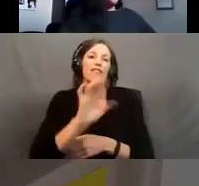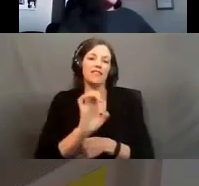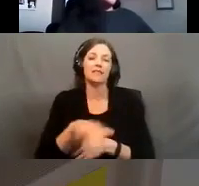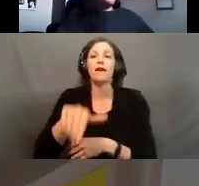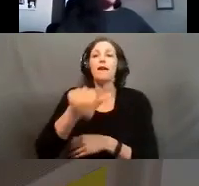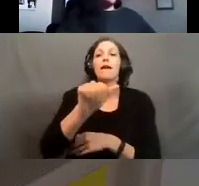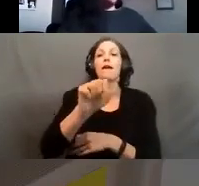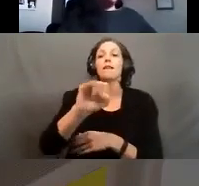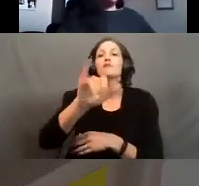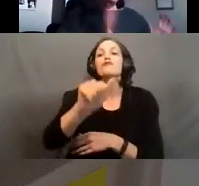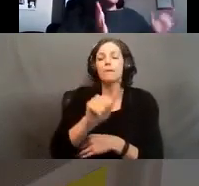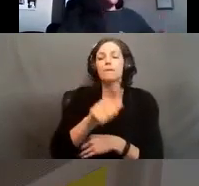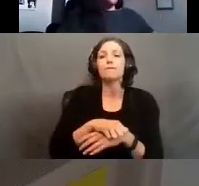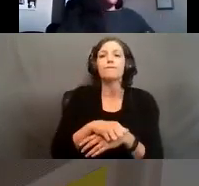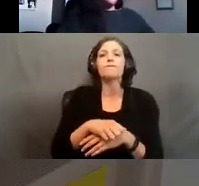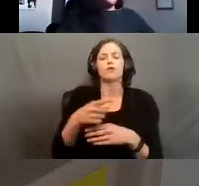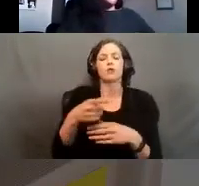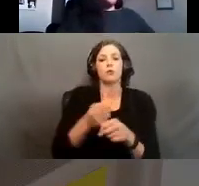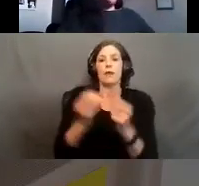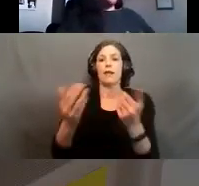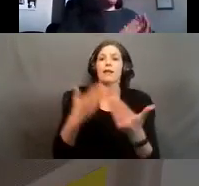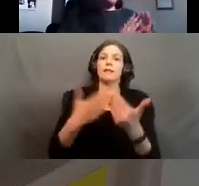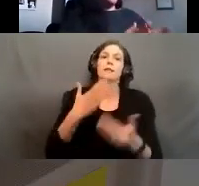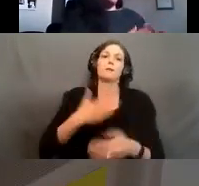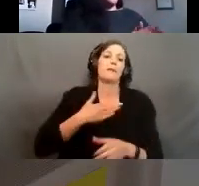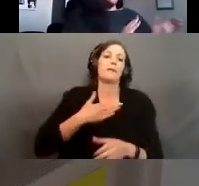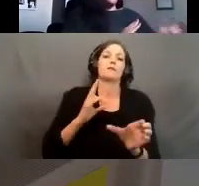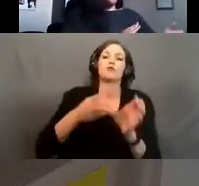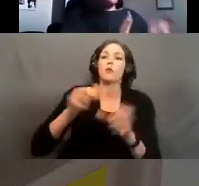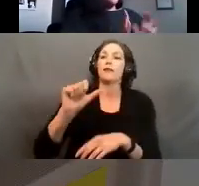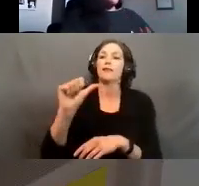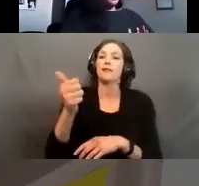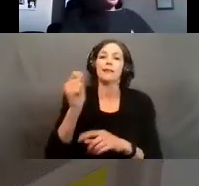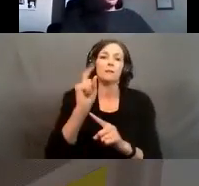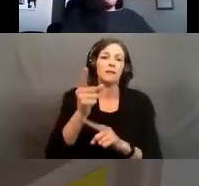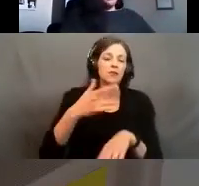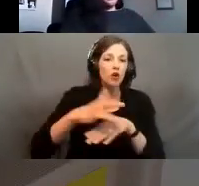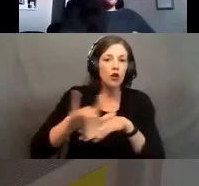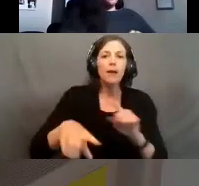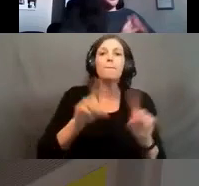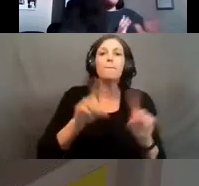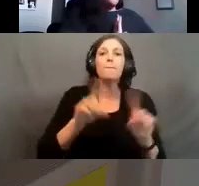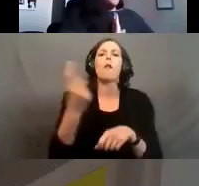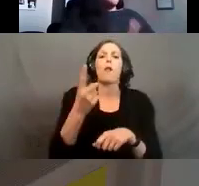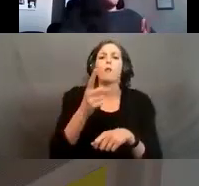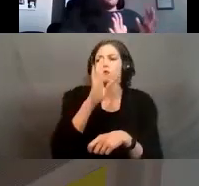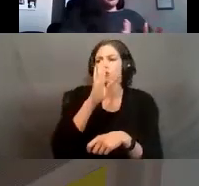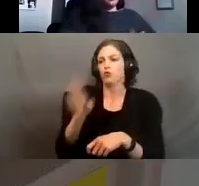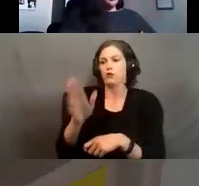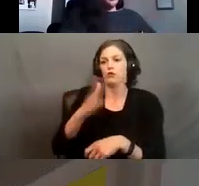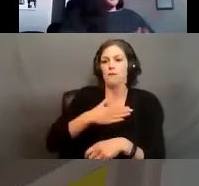as Felice mentioned , 12:32:02 get there early, but you can always go to my schedule tab and find your session right away.